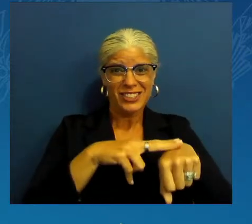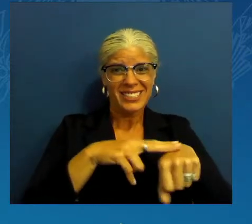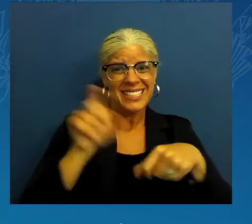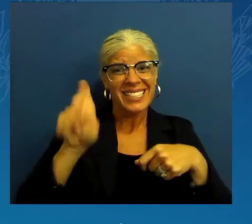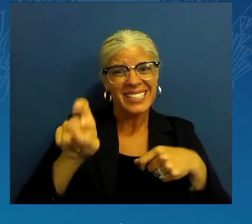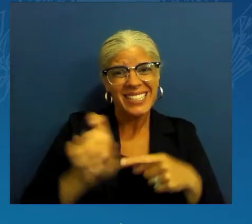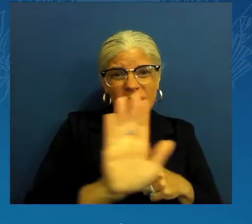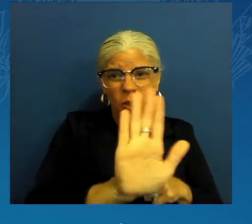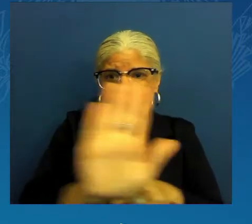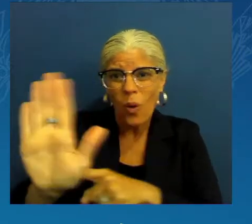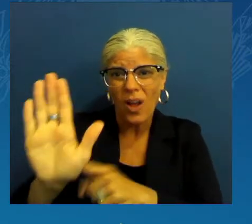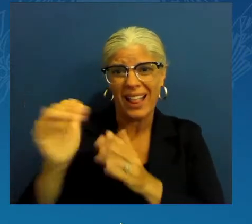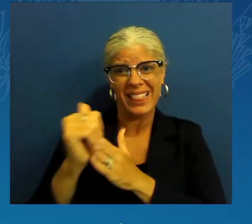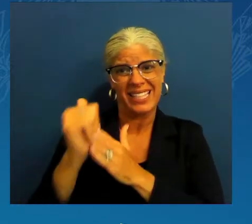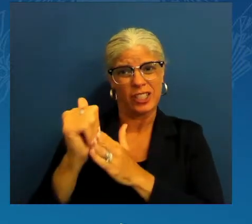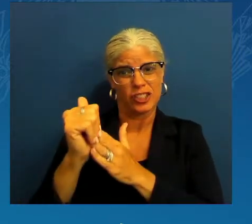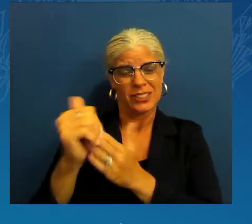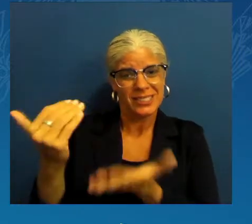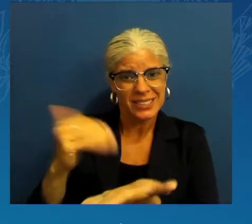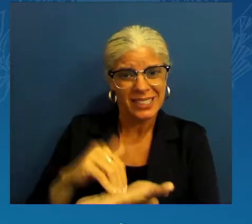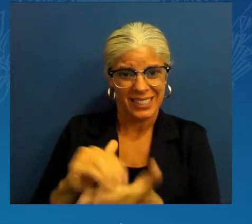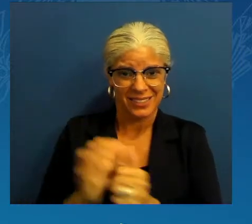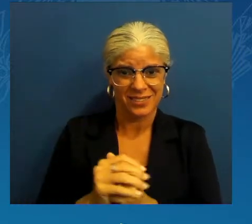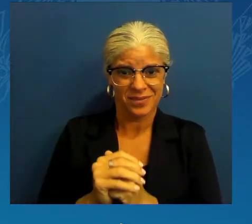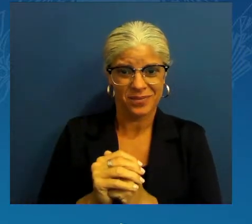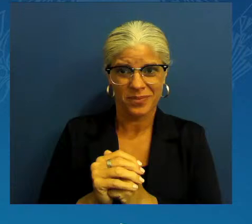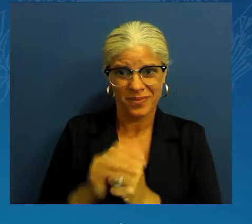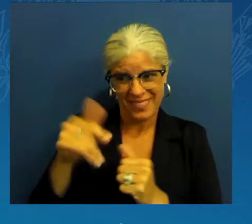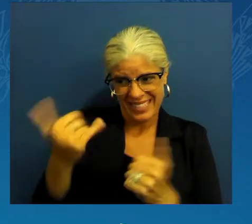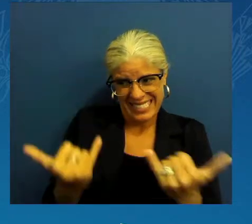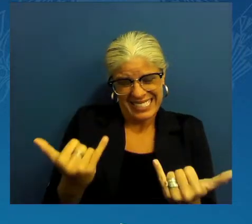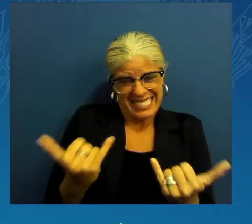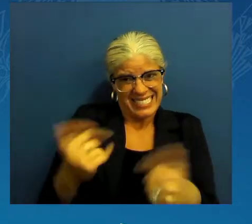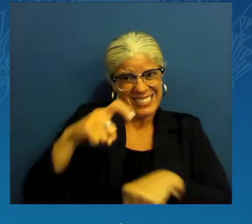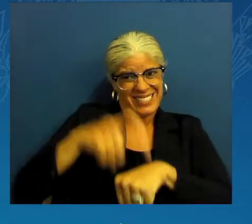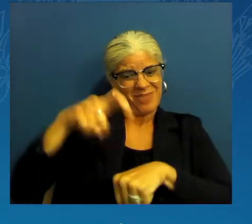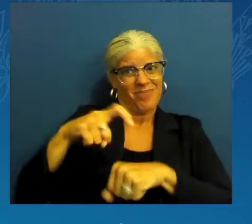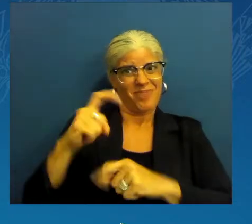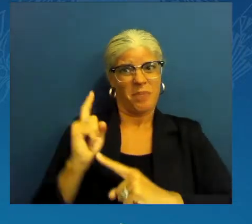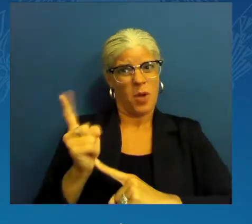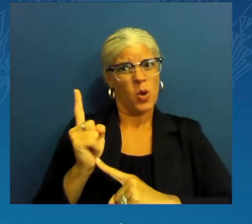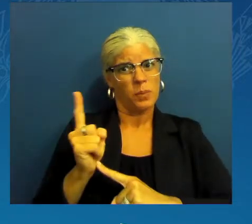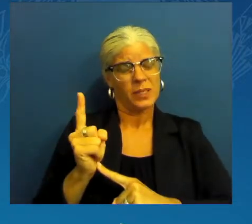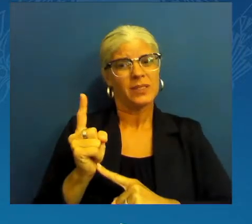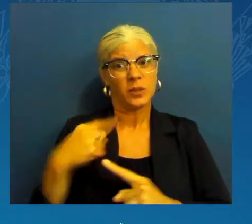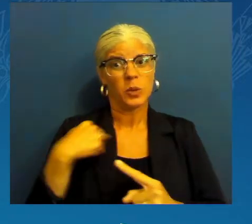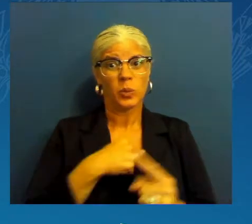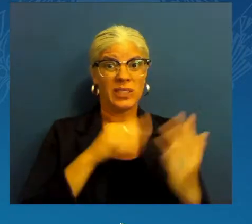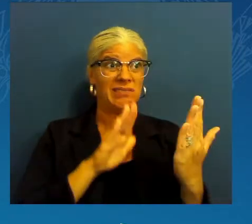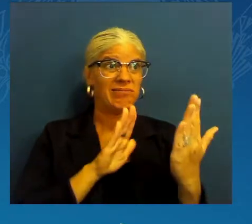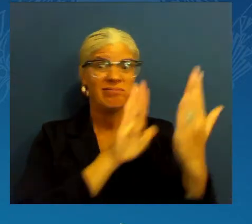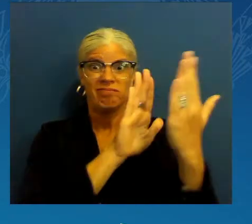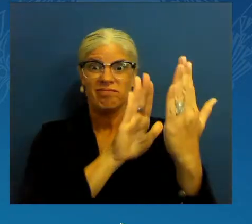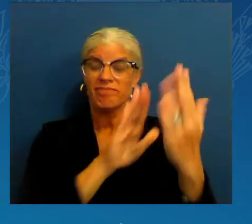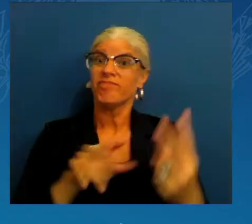In this moment, we face a choice between two very different visions for our nation: